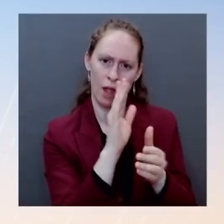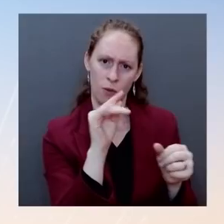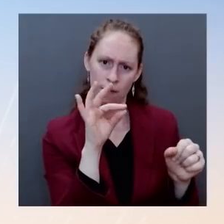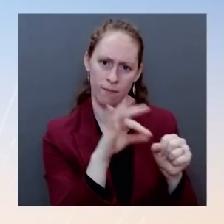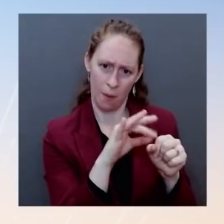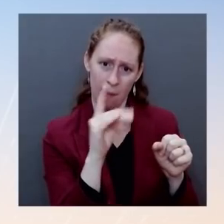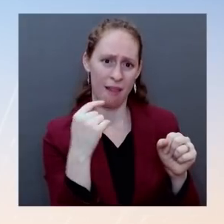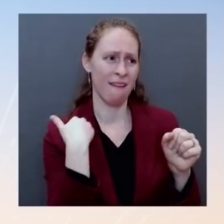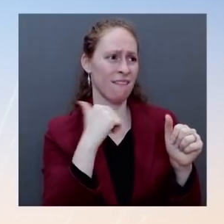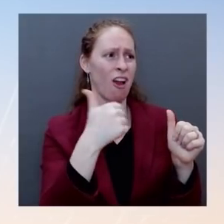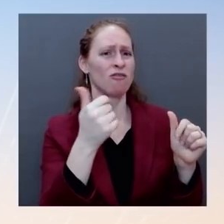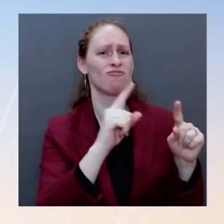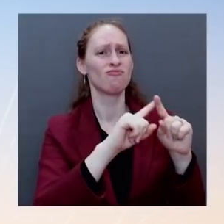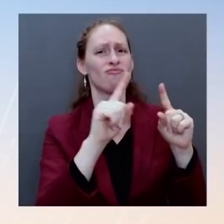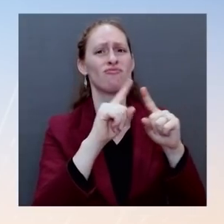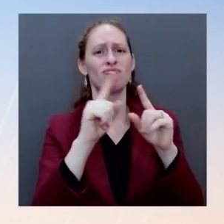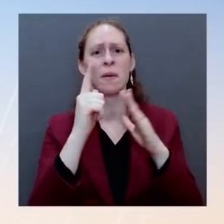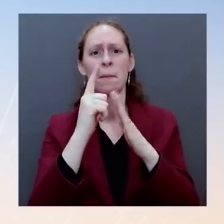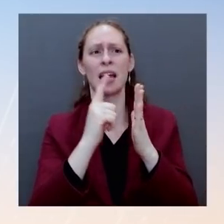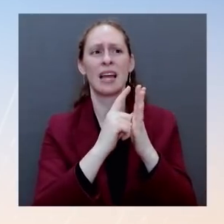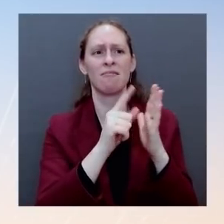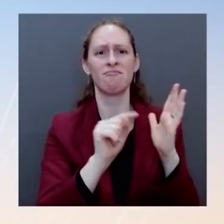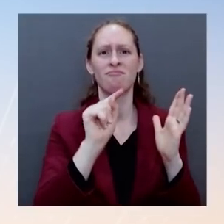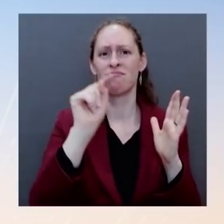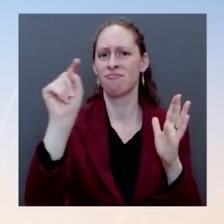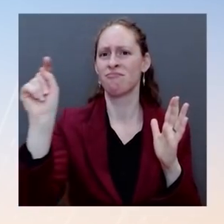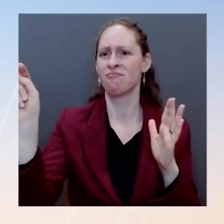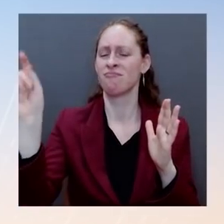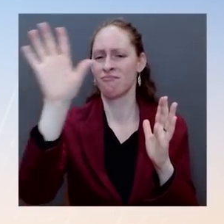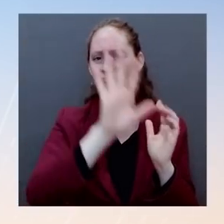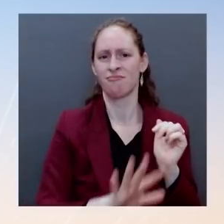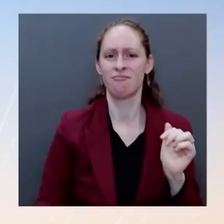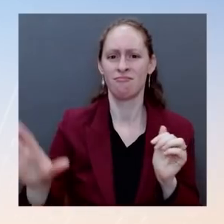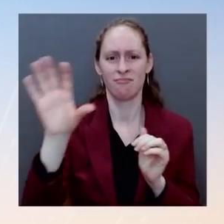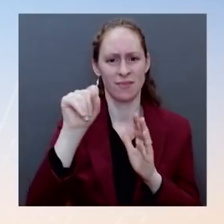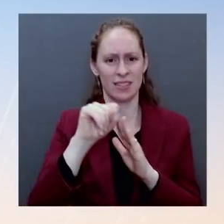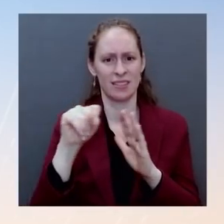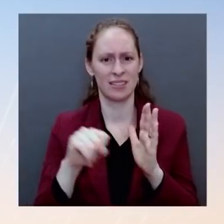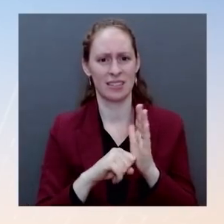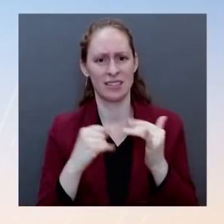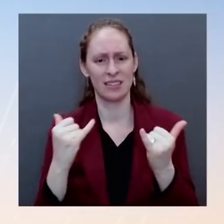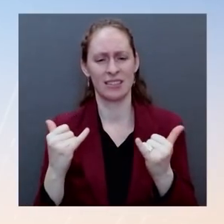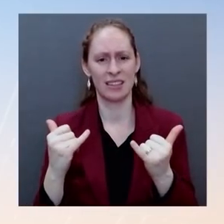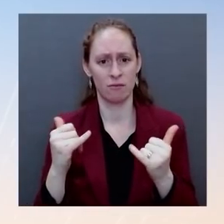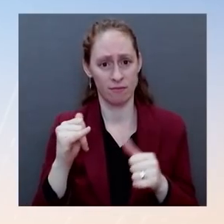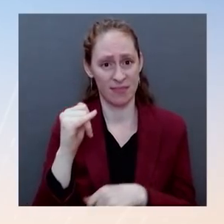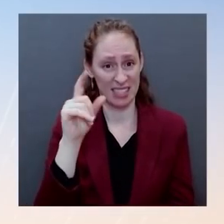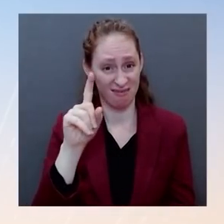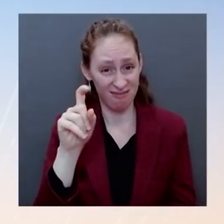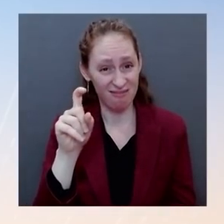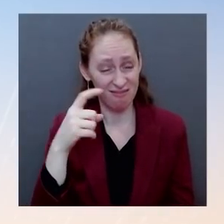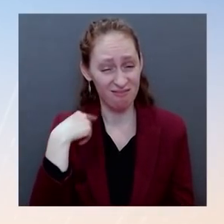Does the President feel powerless right now to stop more voter restriction bills from passing at the state and local level?